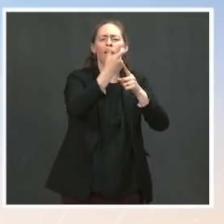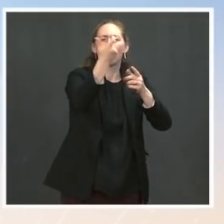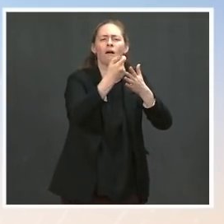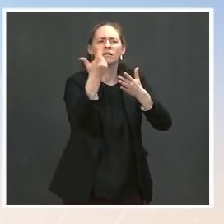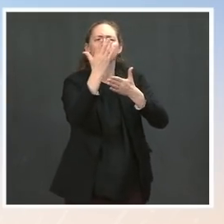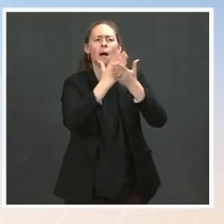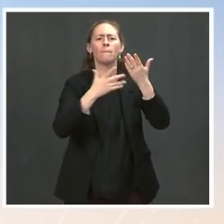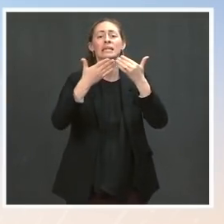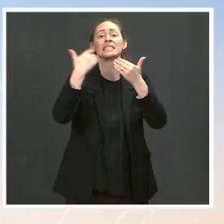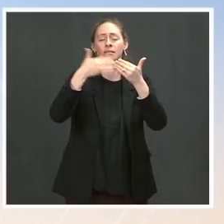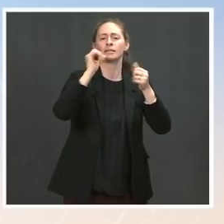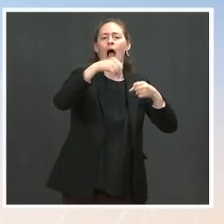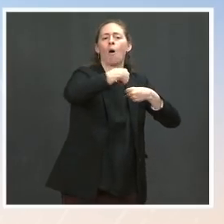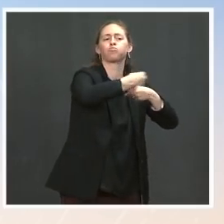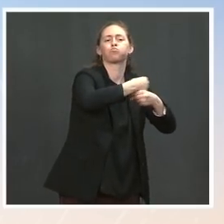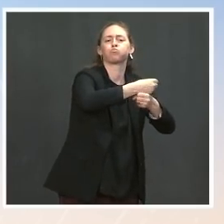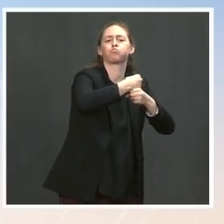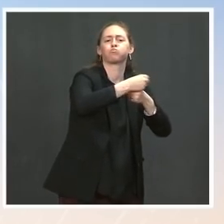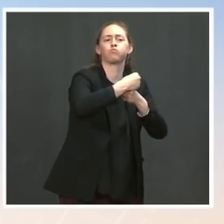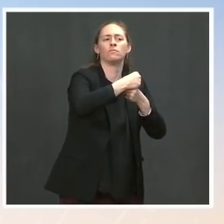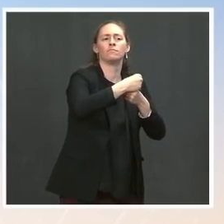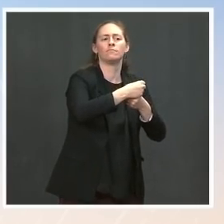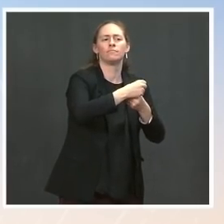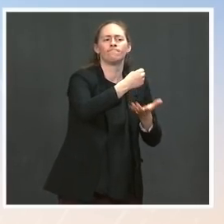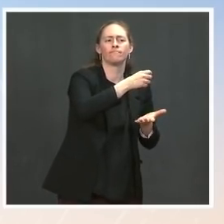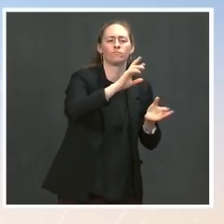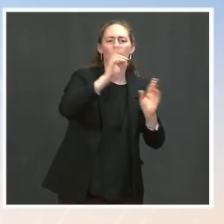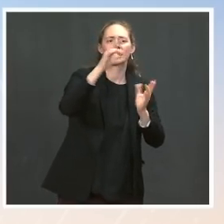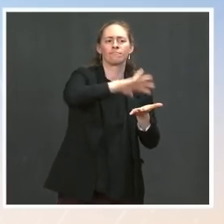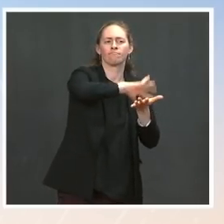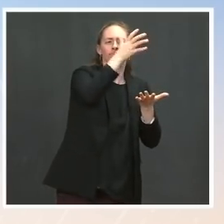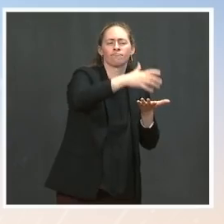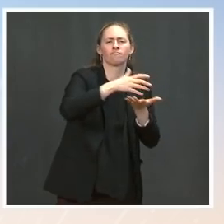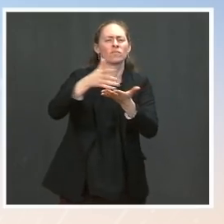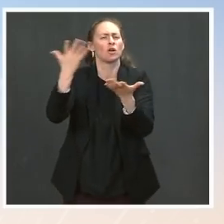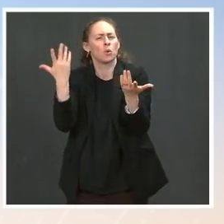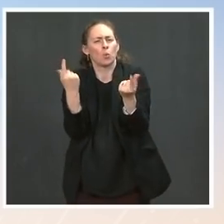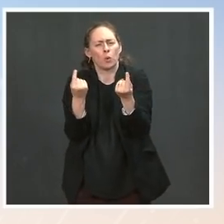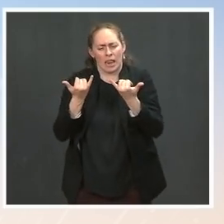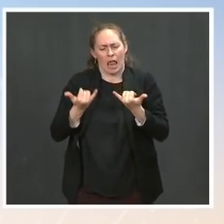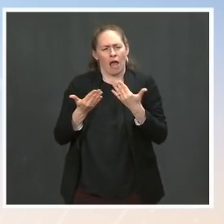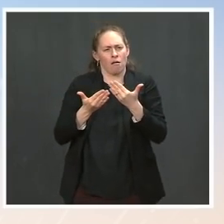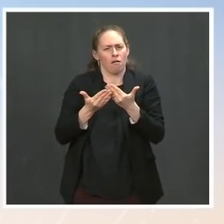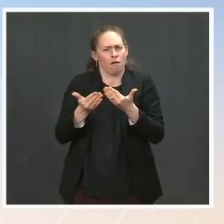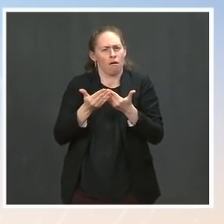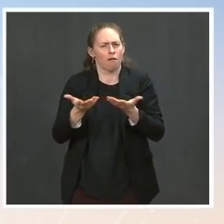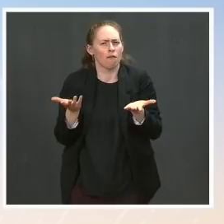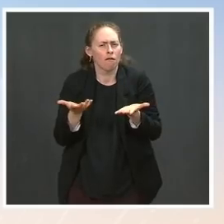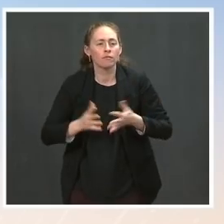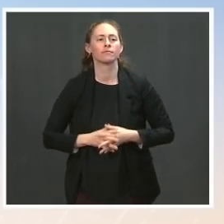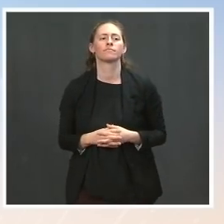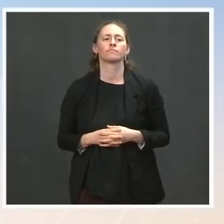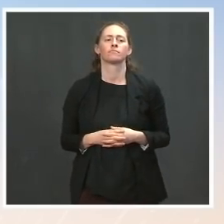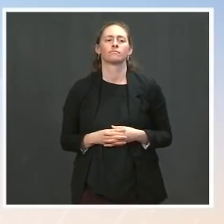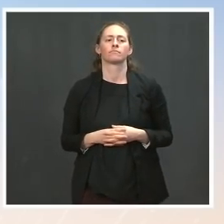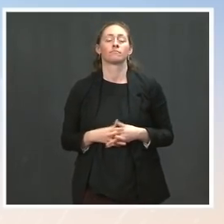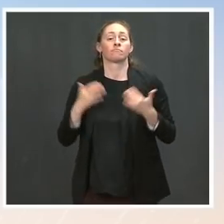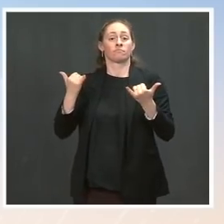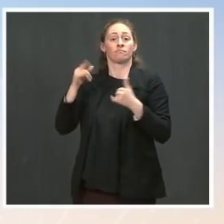Any sense of what you can do now? Ms. Psaki: Well, one of the reasons the President is stopping by this meeting that our National Security Advisor